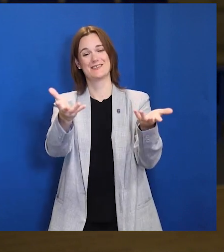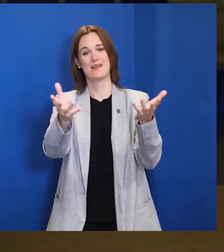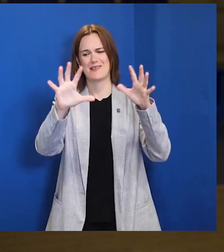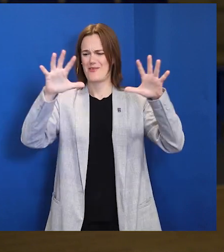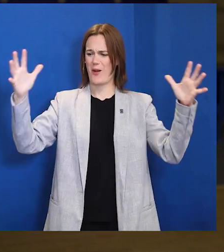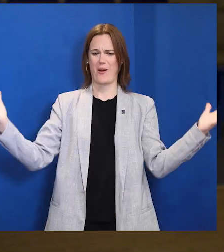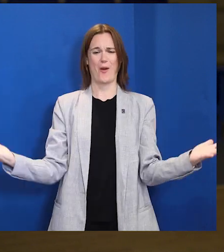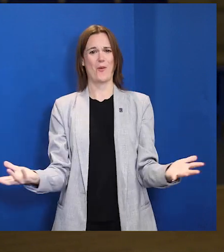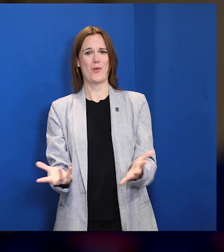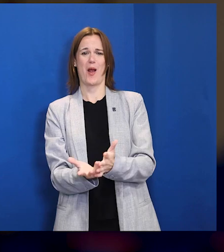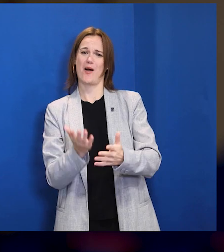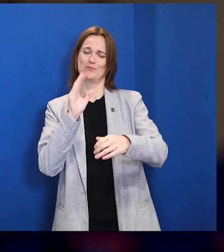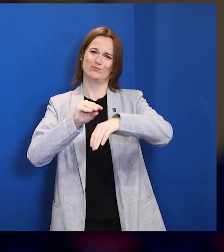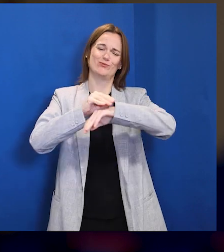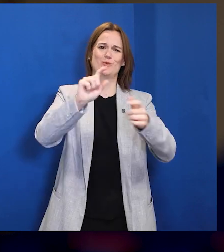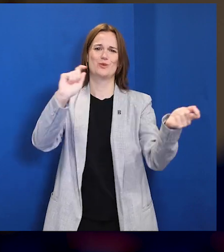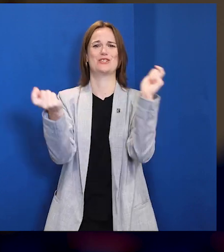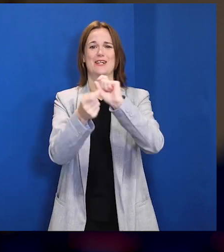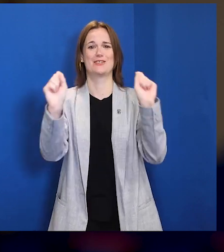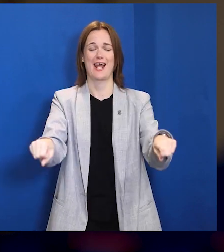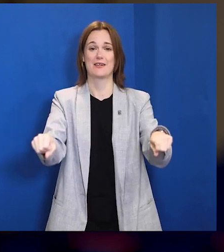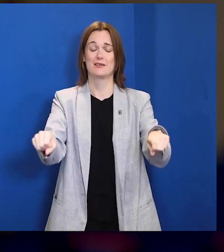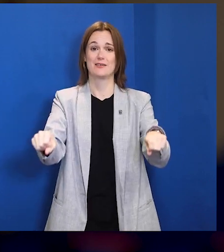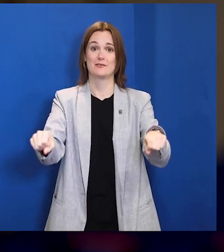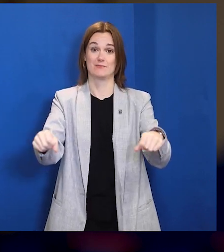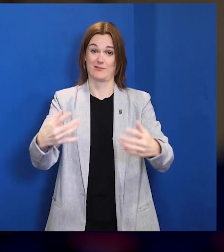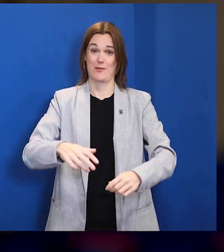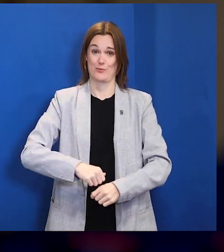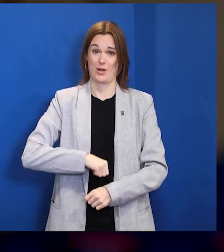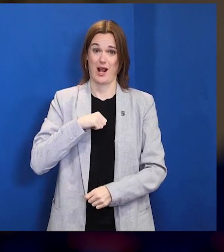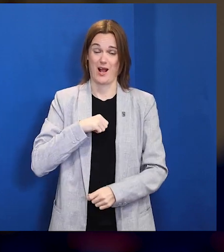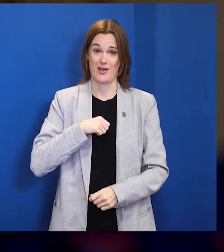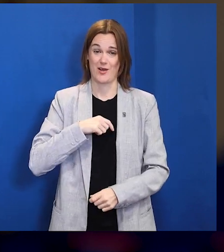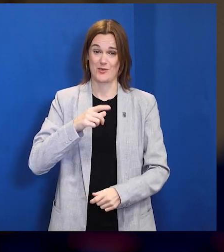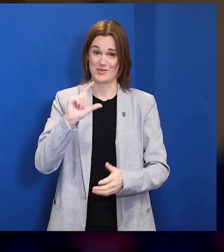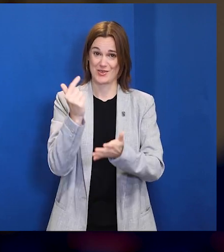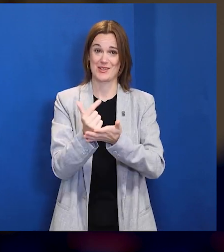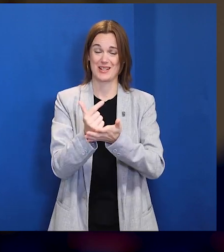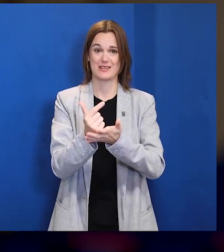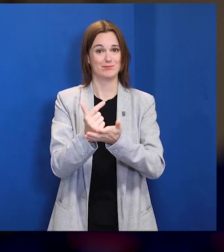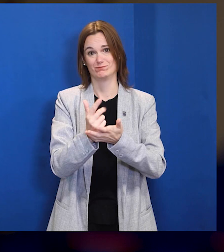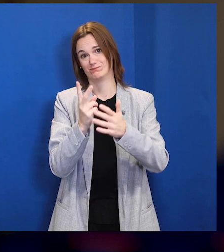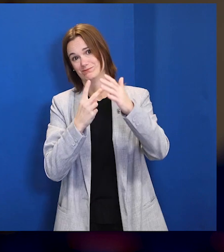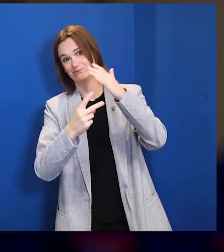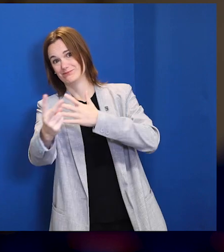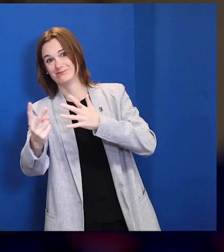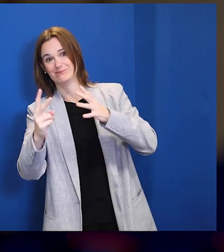agents of change. I would like to say I'm very proud of us all for graduating, considering we were not prepared for the world crisis,